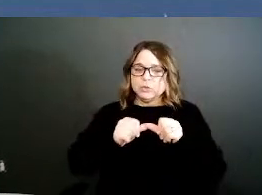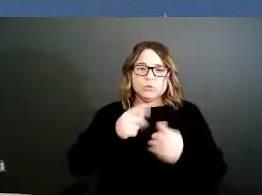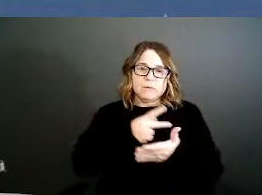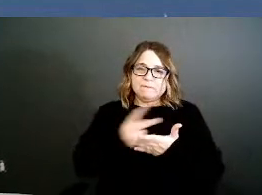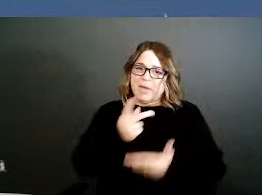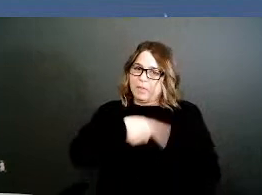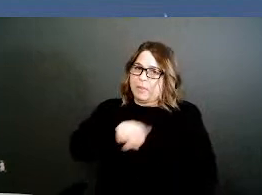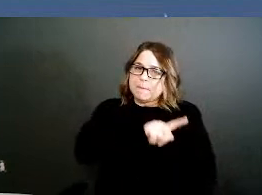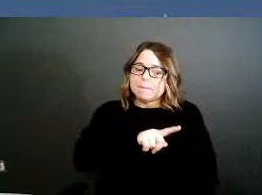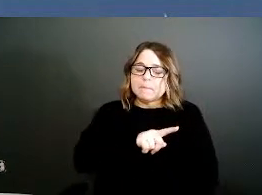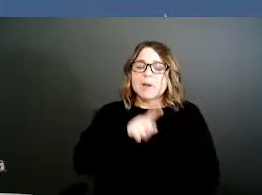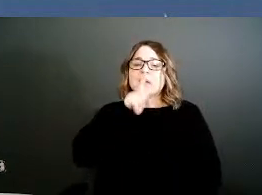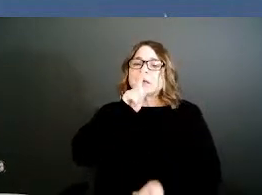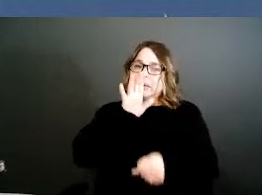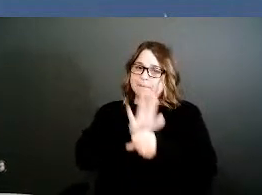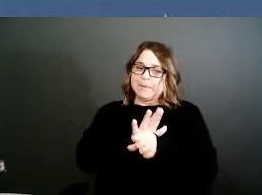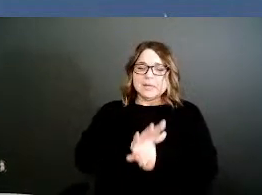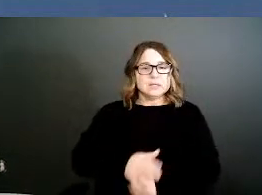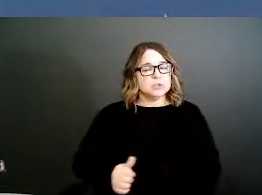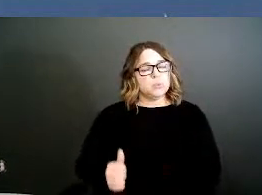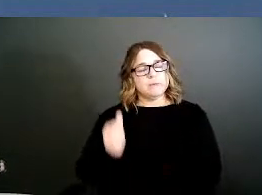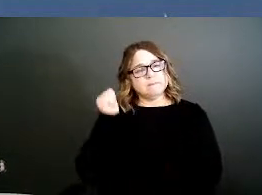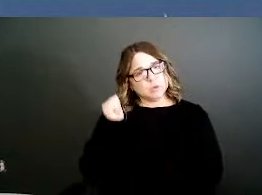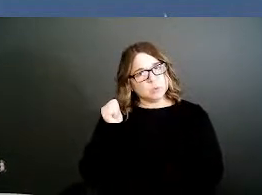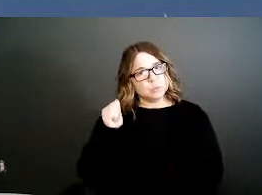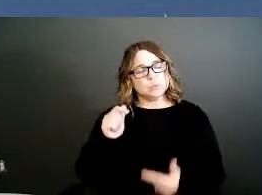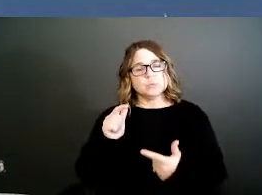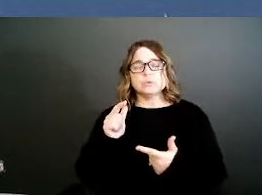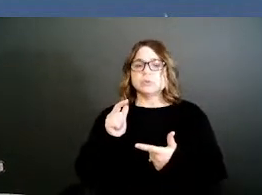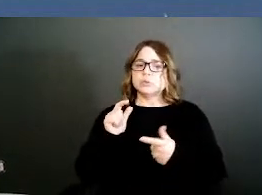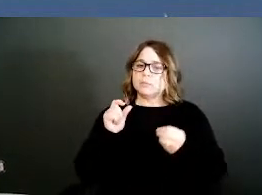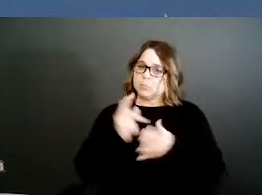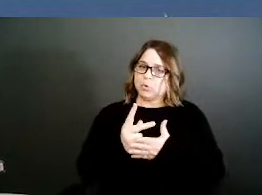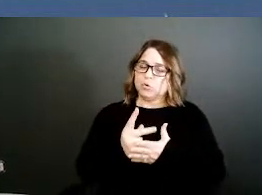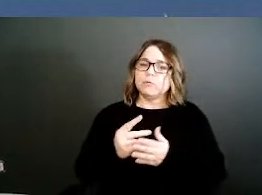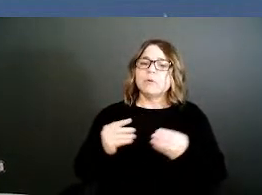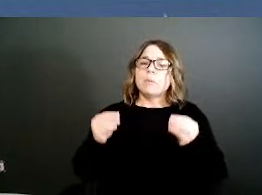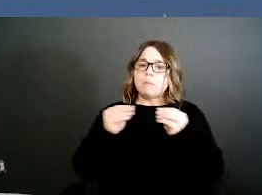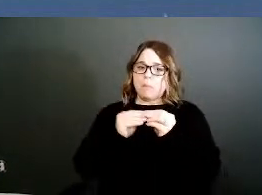COMMIT TO REFUSING TO APPROVE ADDITIONAL FUNDS FOR POLICE